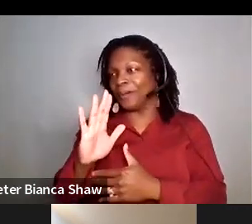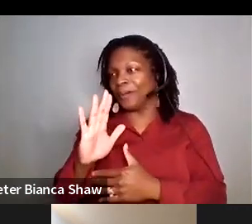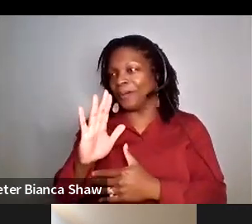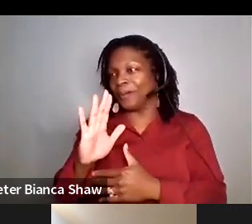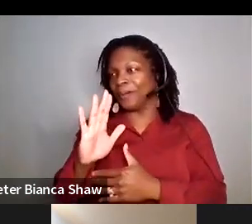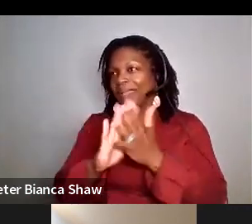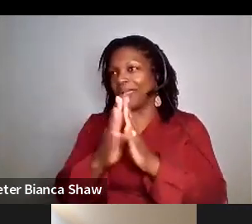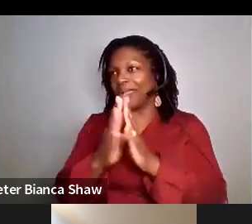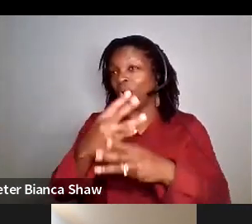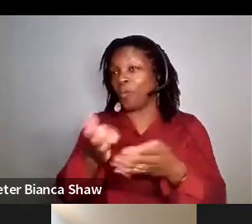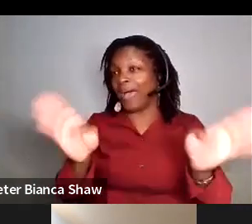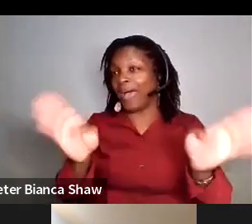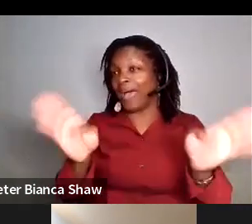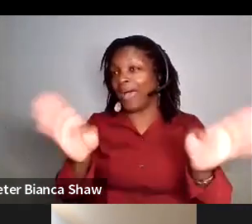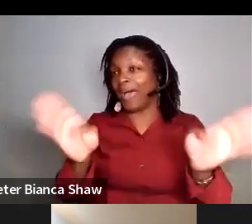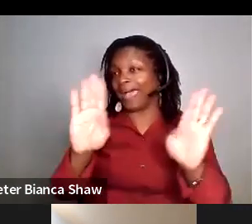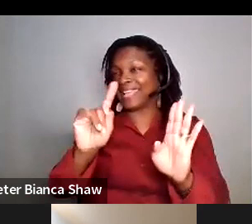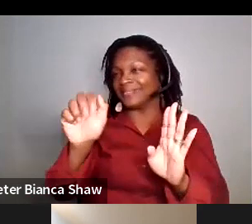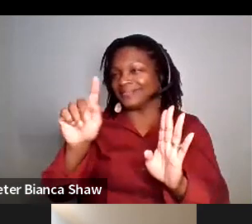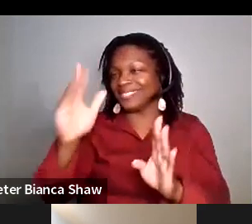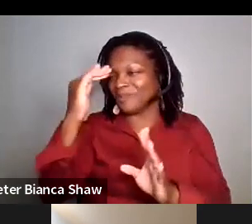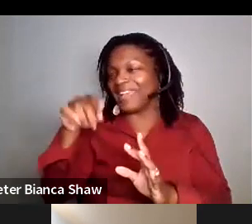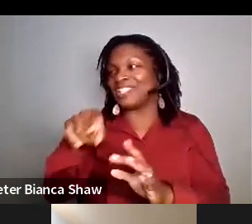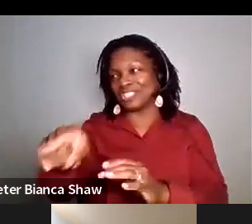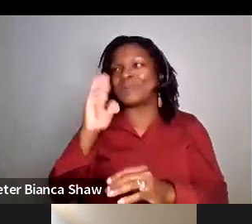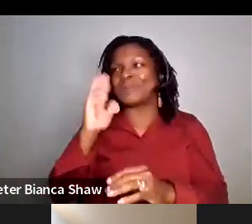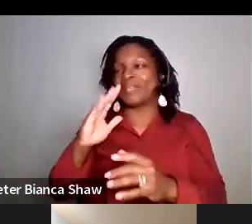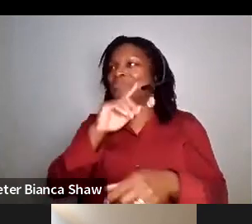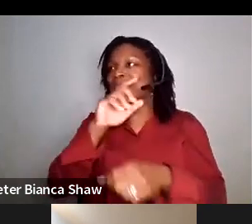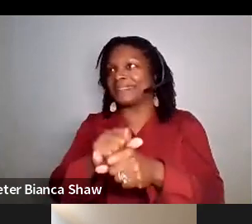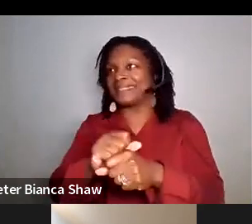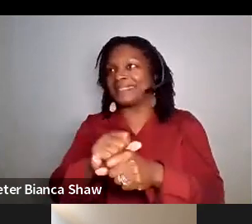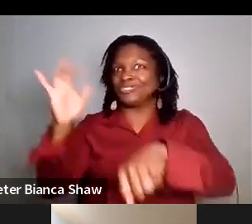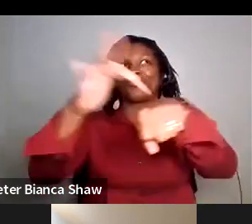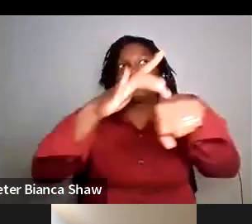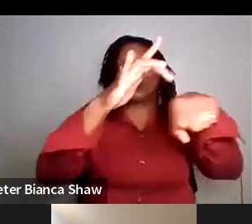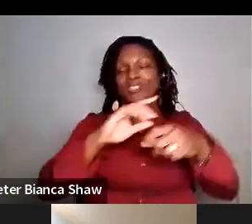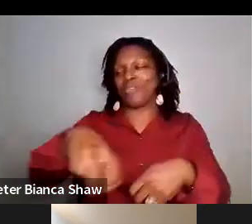Okay about what it's like to introduce your child, to maybe an adult with a disability like them.